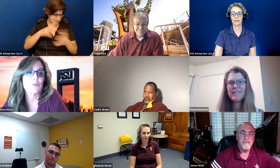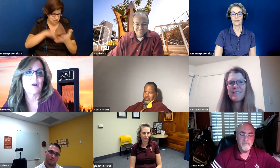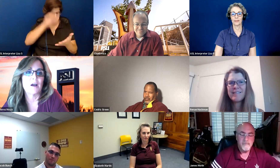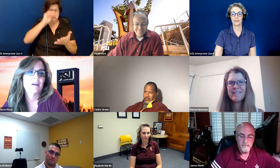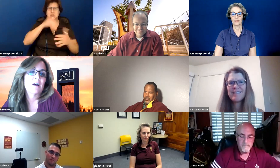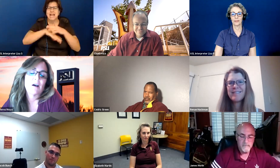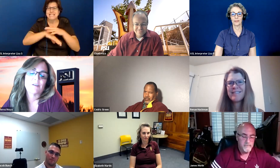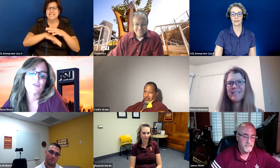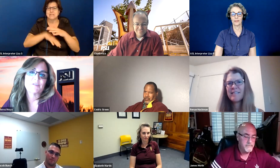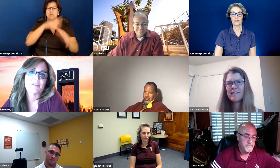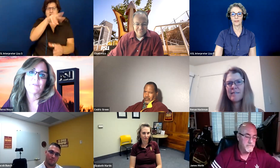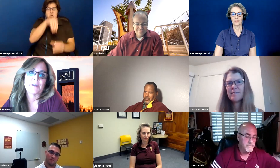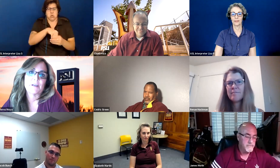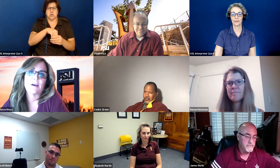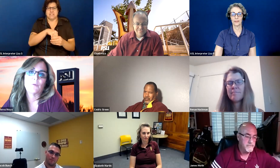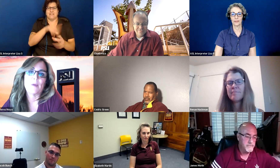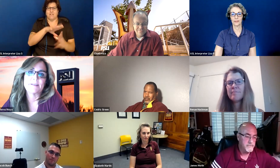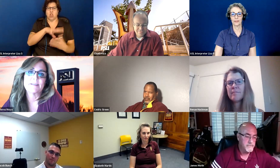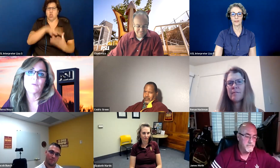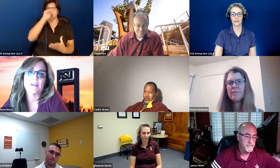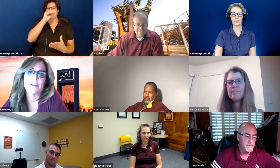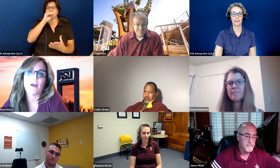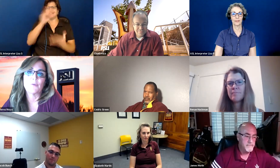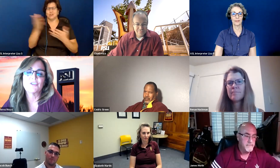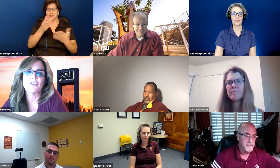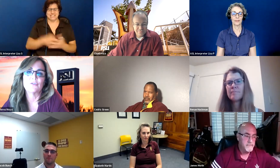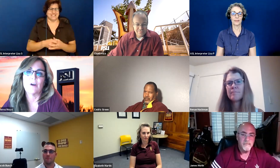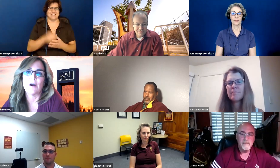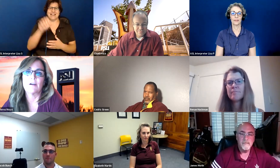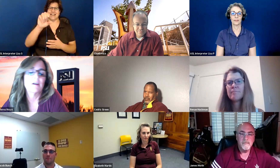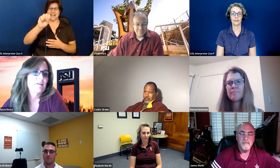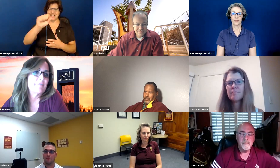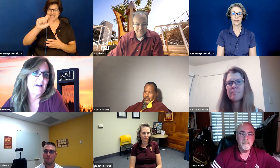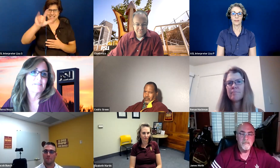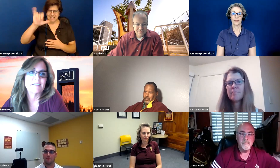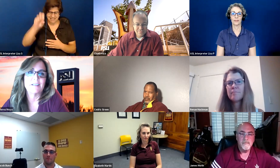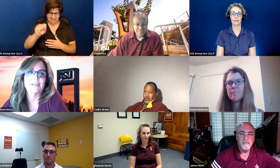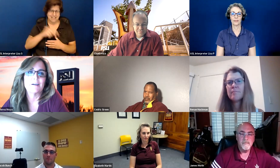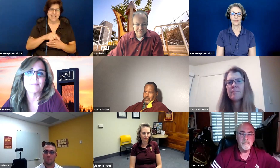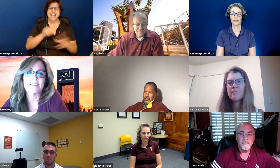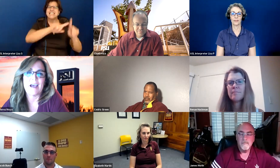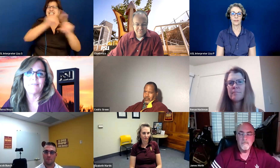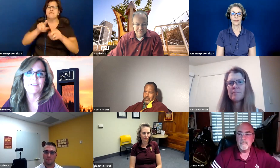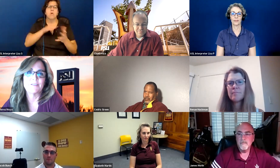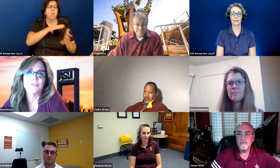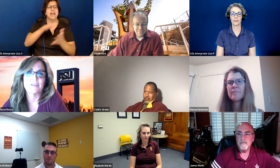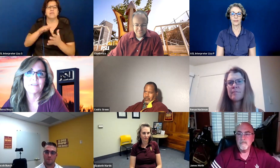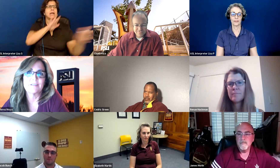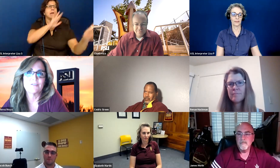We work on all sorts of different ways that we can outreach to our faculty staff and students